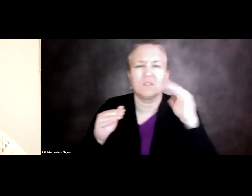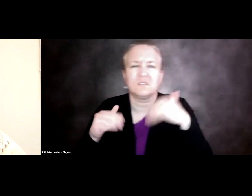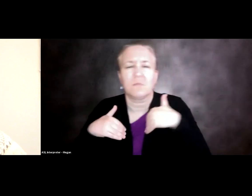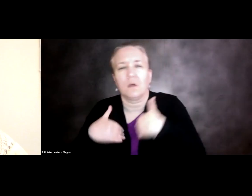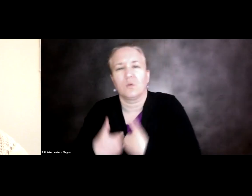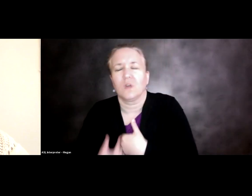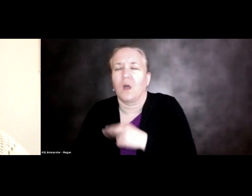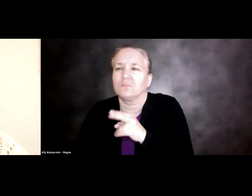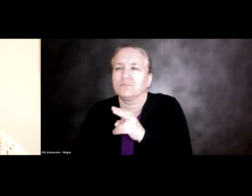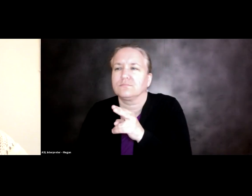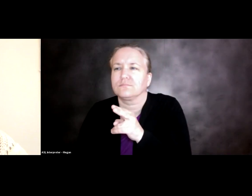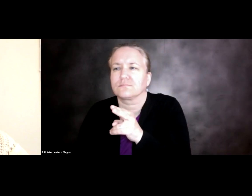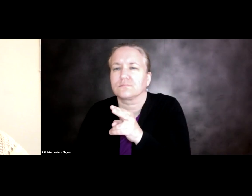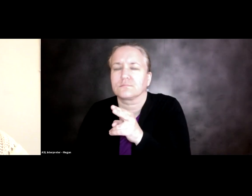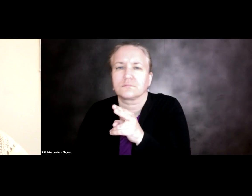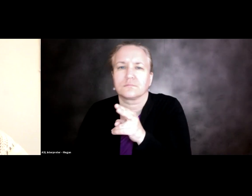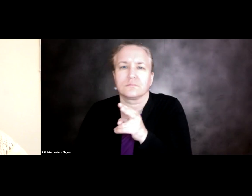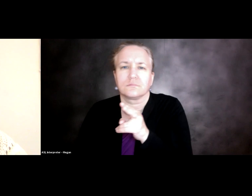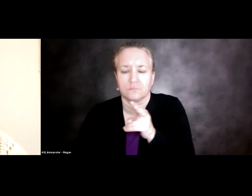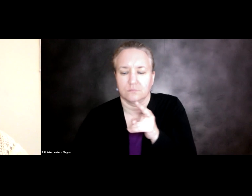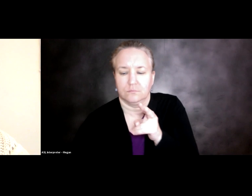The world and times that the youth lived in